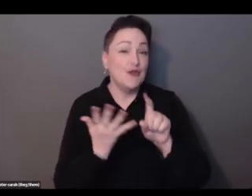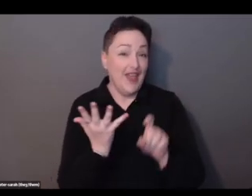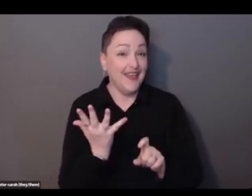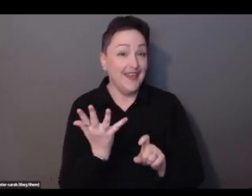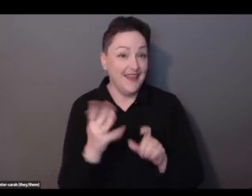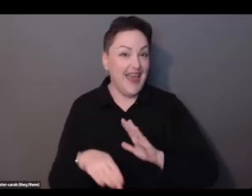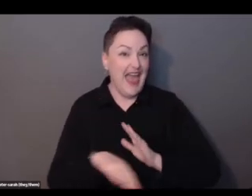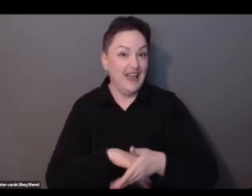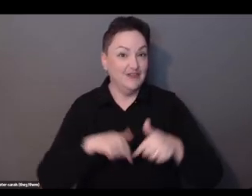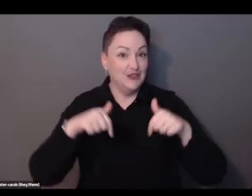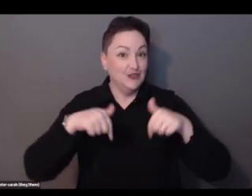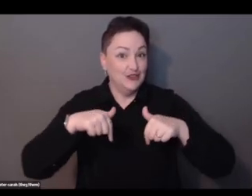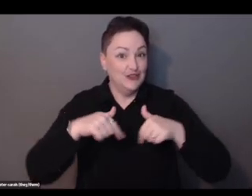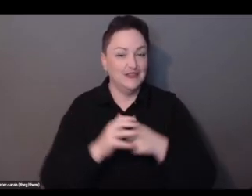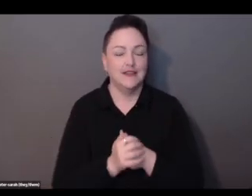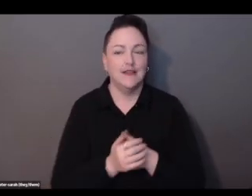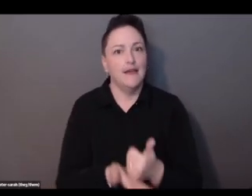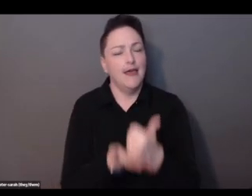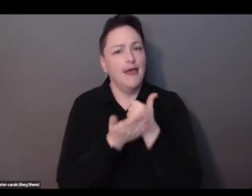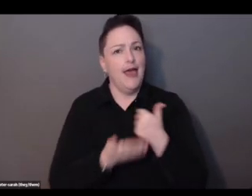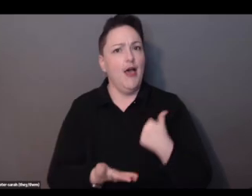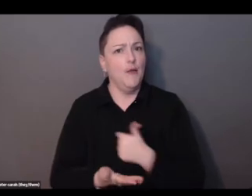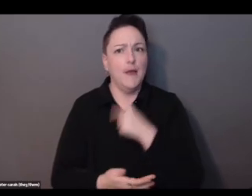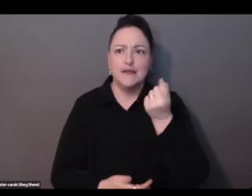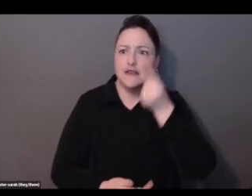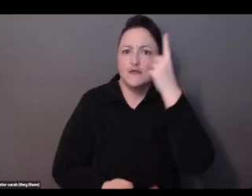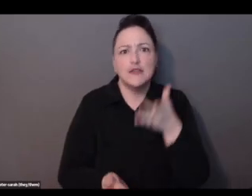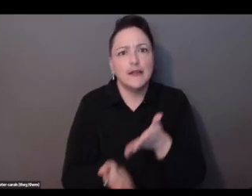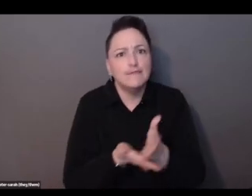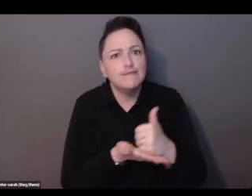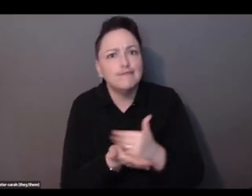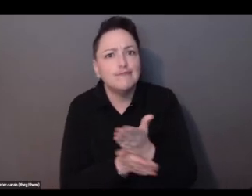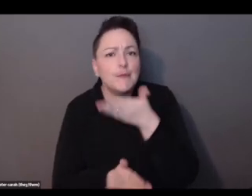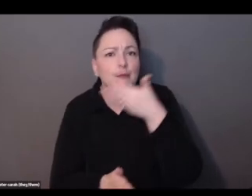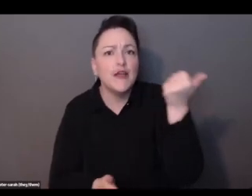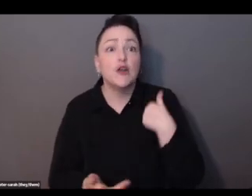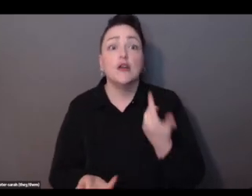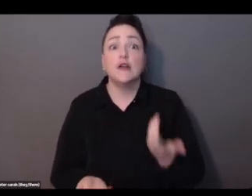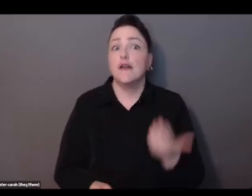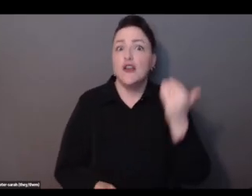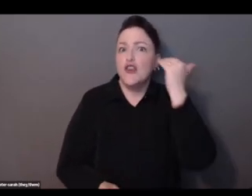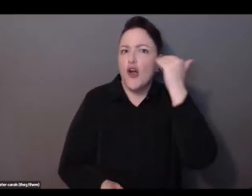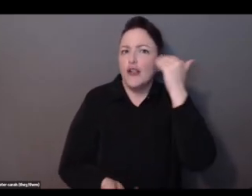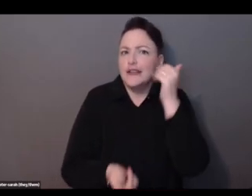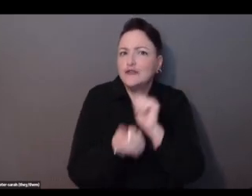further understand how we can continue to support knowledge translation and continue to expand and